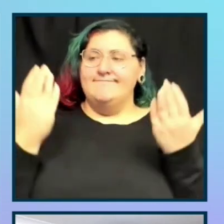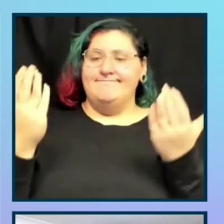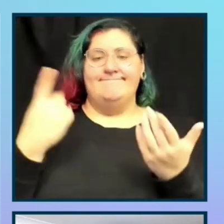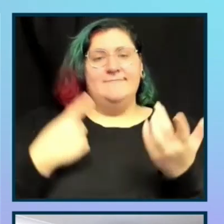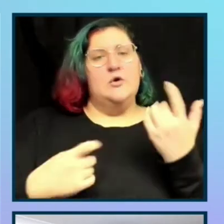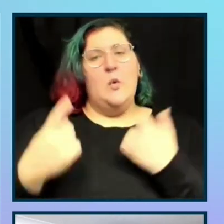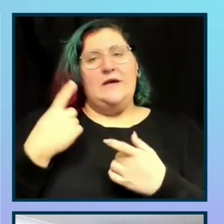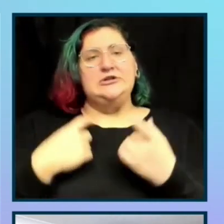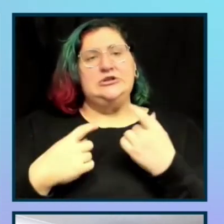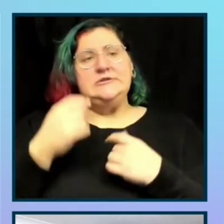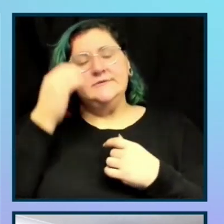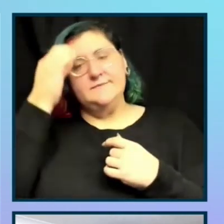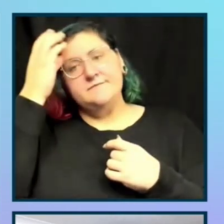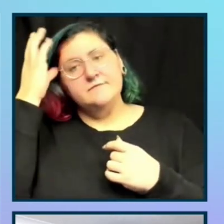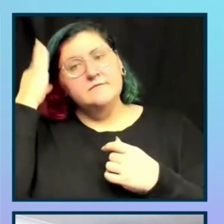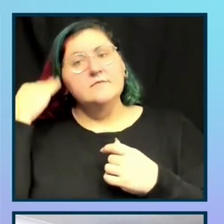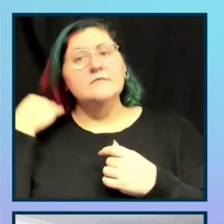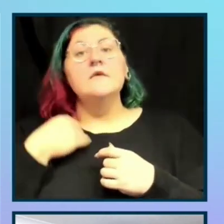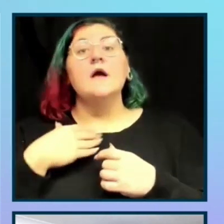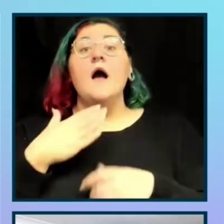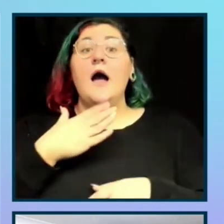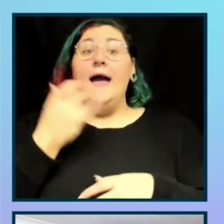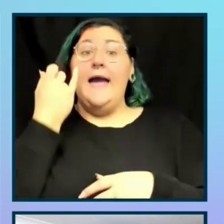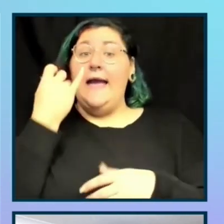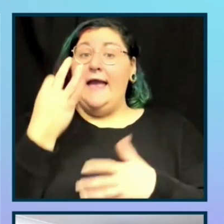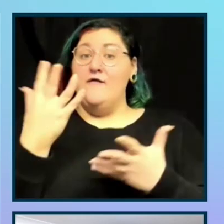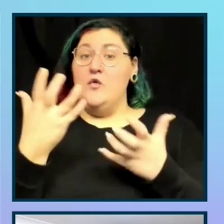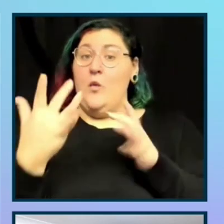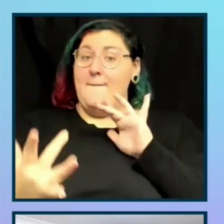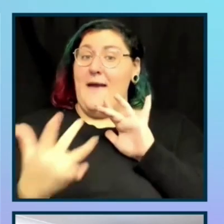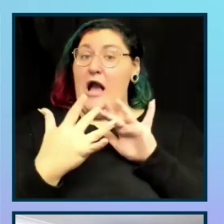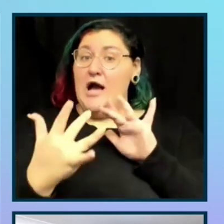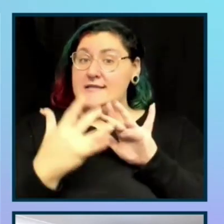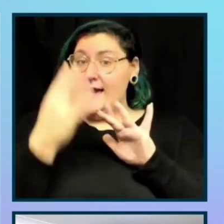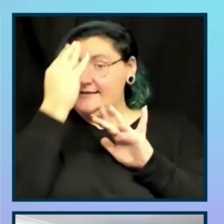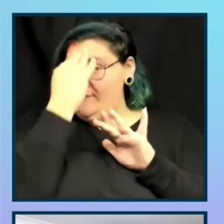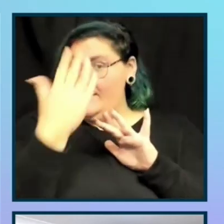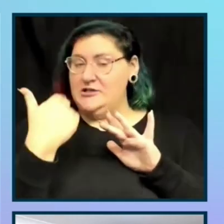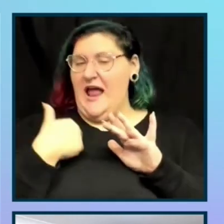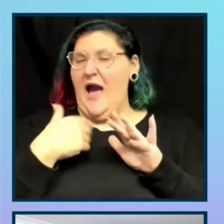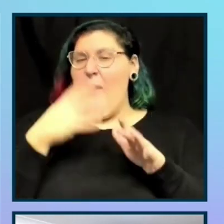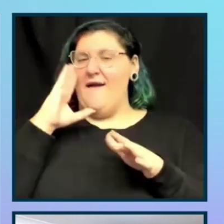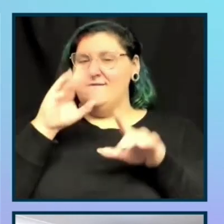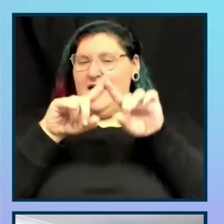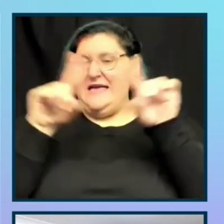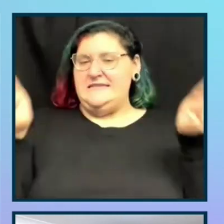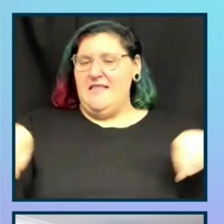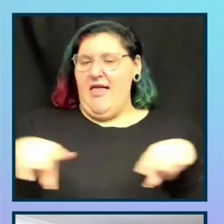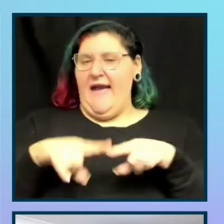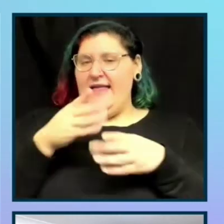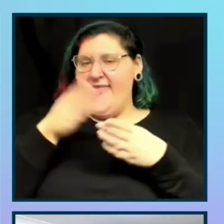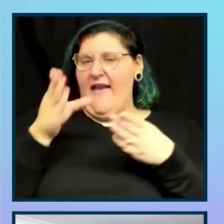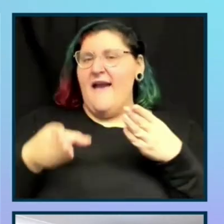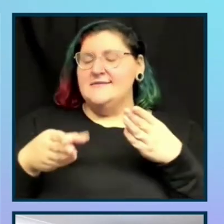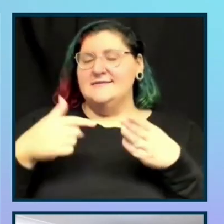I will have a link slide up at the end if you want my contact information as well, but I've been Sightless Kombat. And I really hope you've enjoyed this.